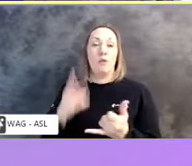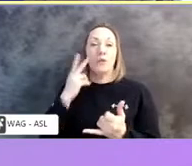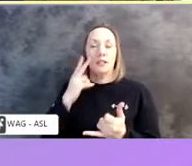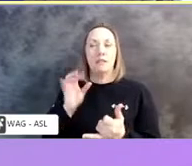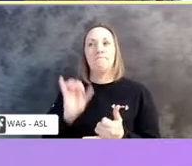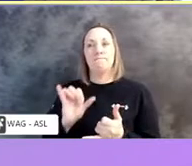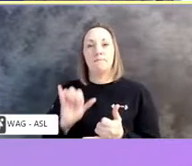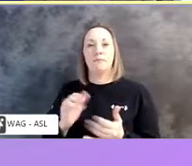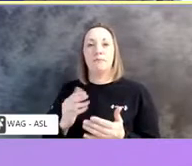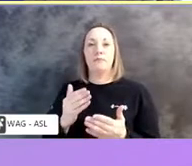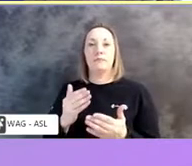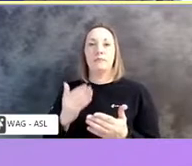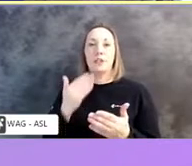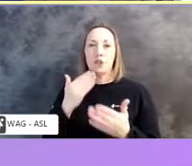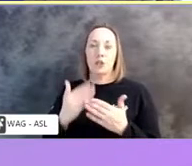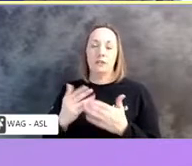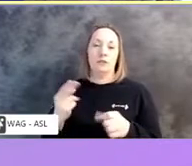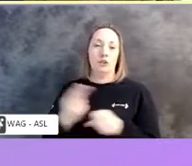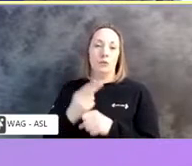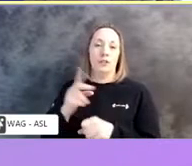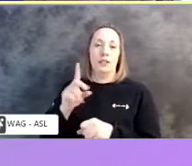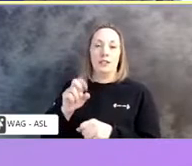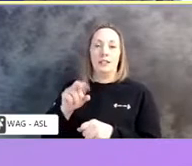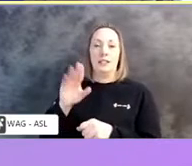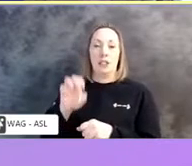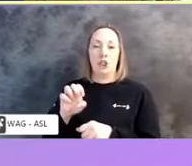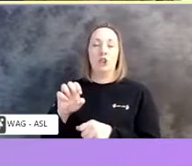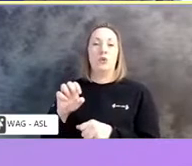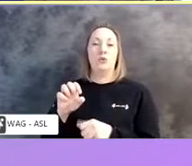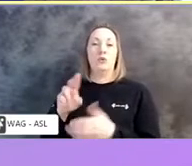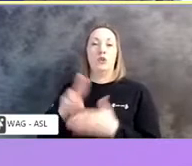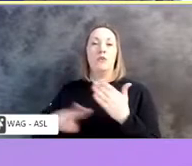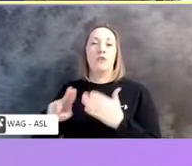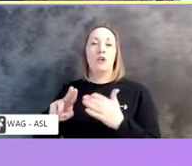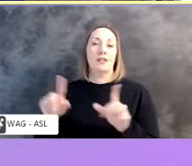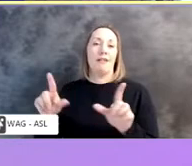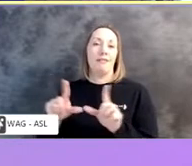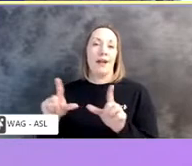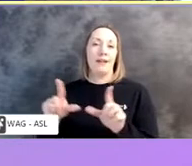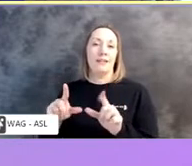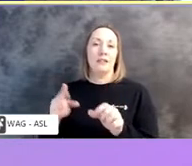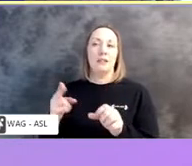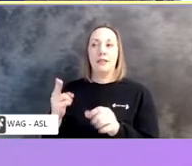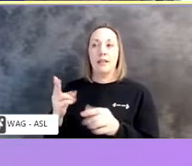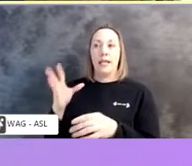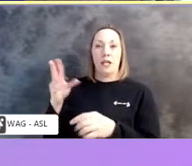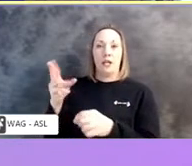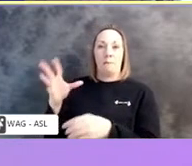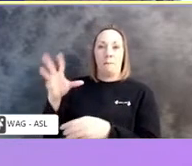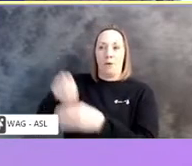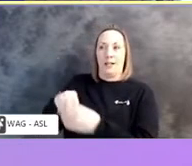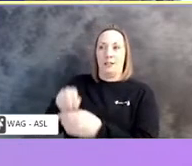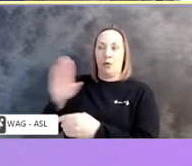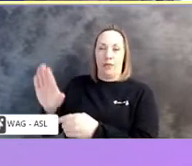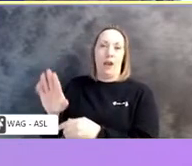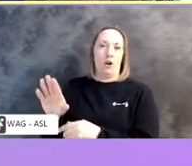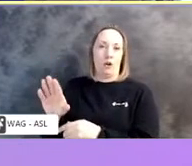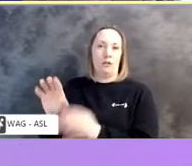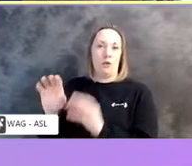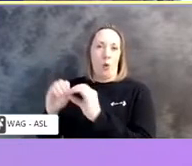it and going to continue to be be monitored. They really need to do something about this. Now we are seeing